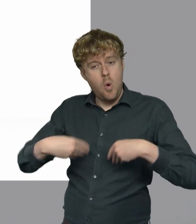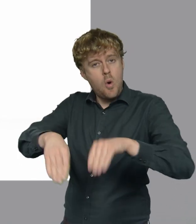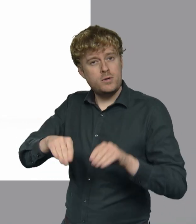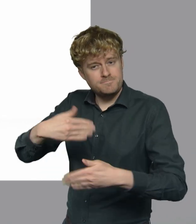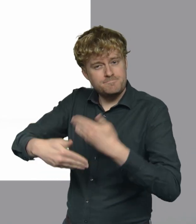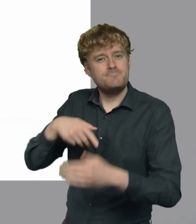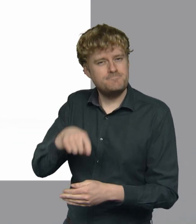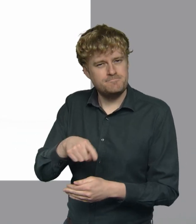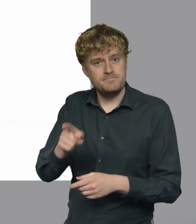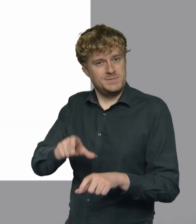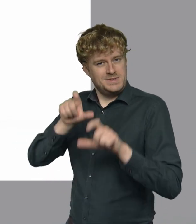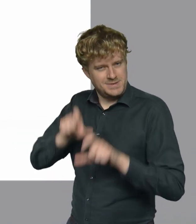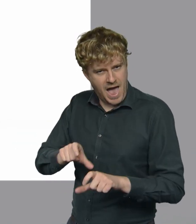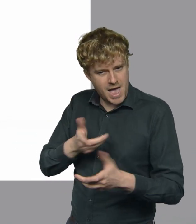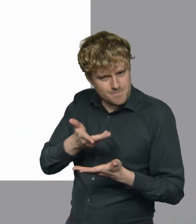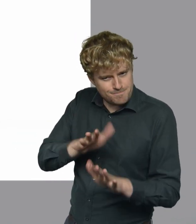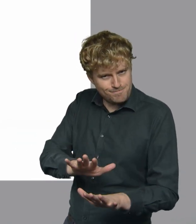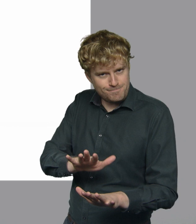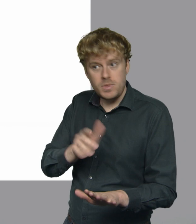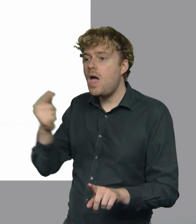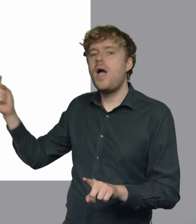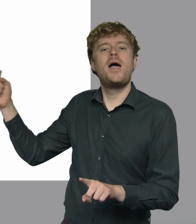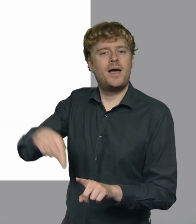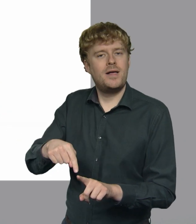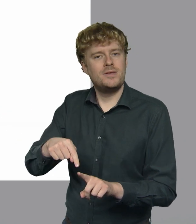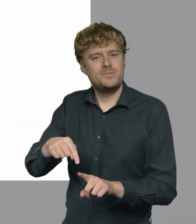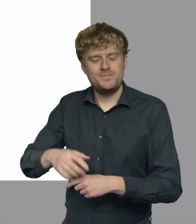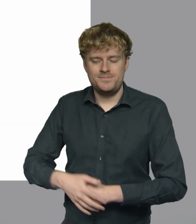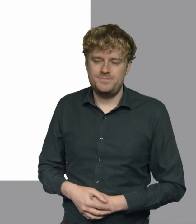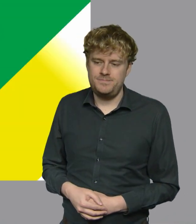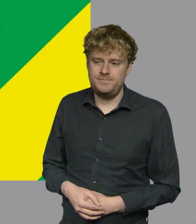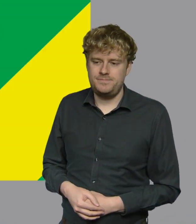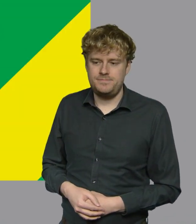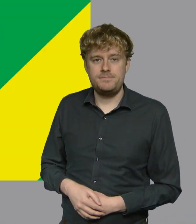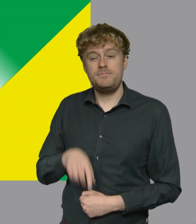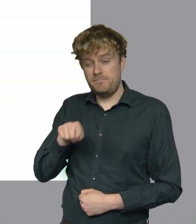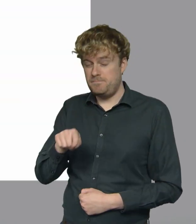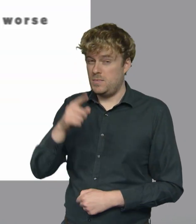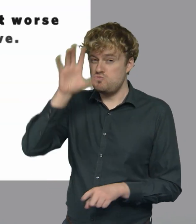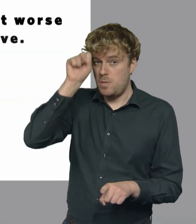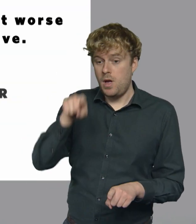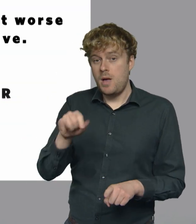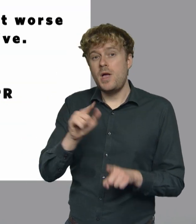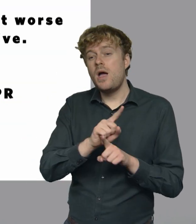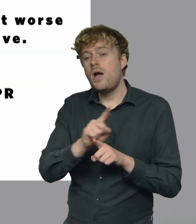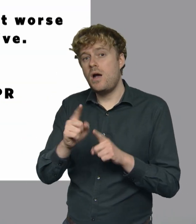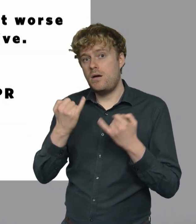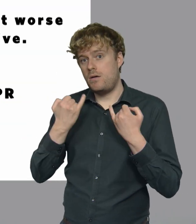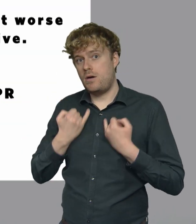Stay with them until help arrives and continue to keep them calm. Remember, your casualty's condition could possibly get worse